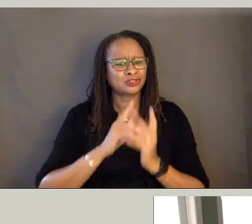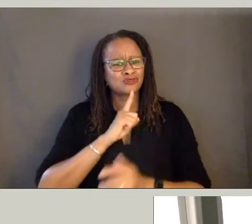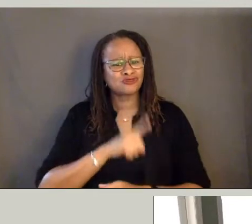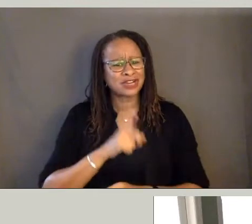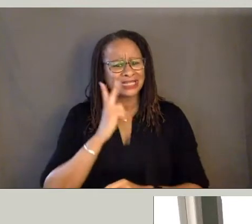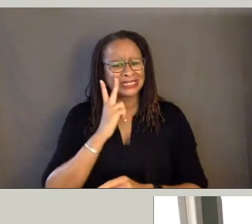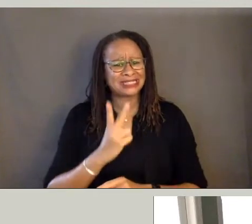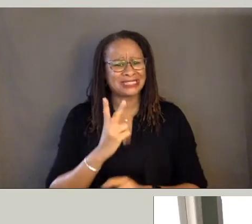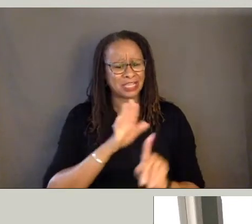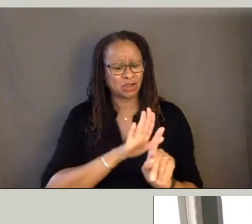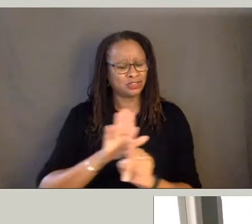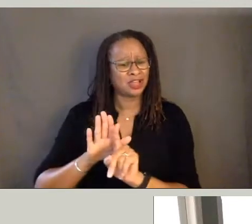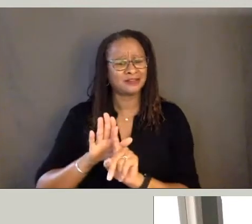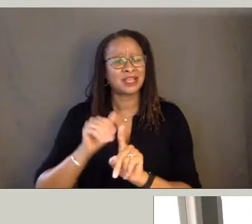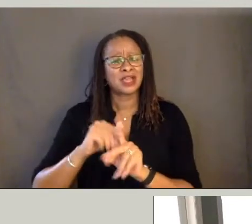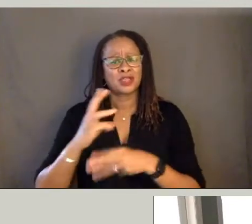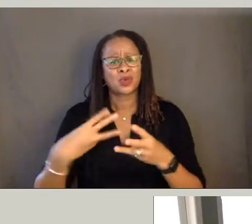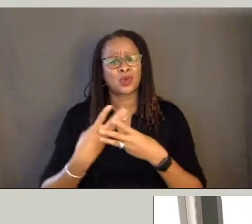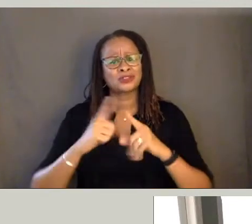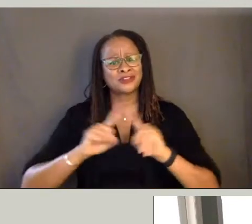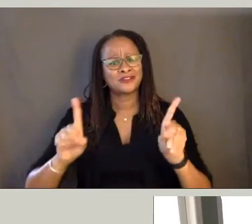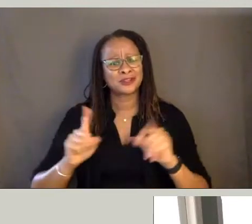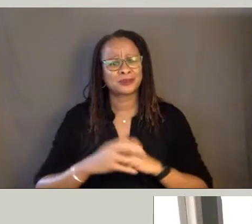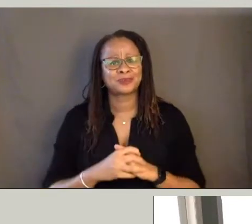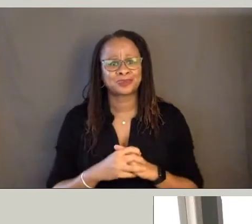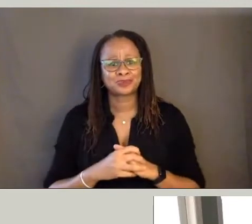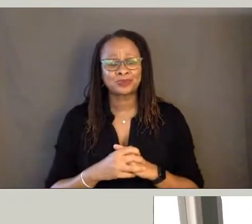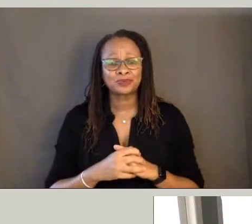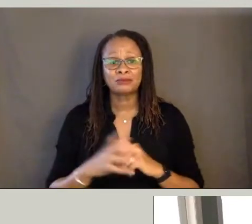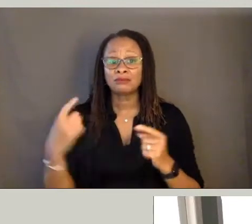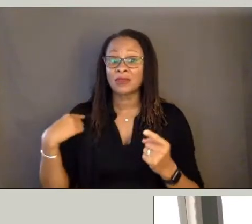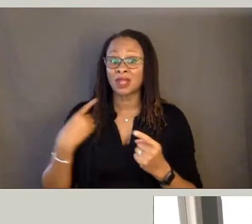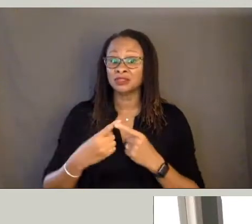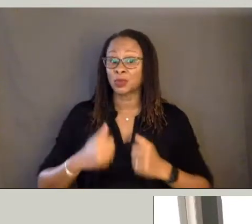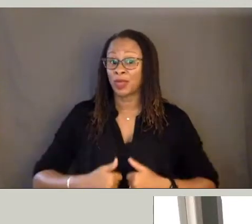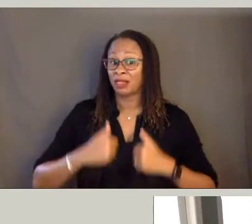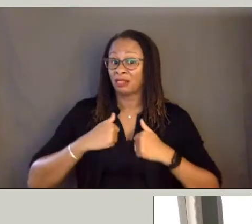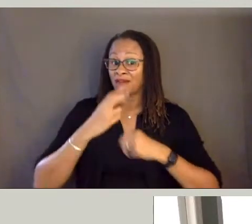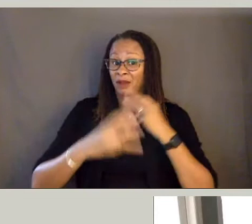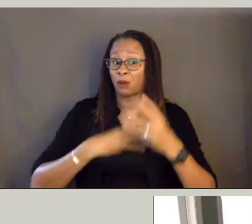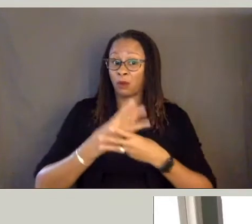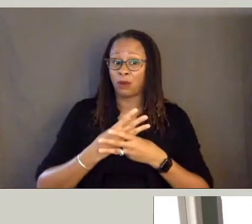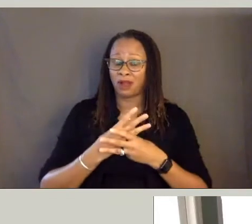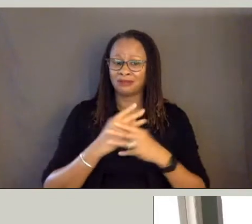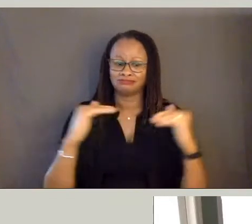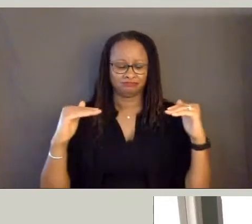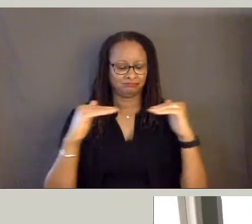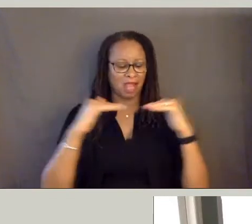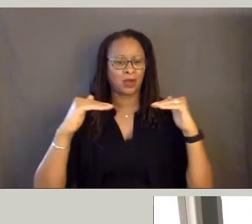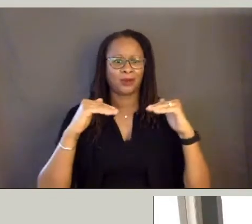in the world differently. And until we live in a world of equitable access and power,